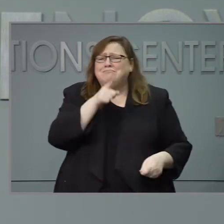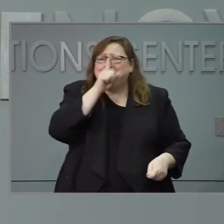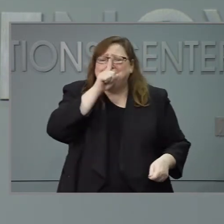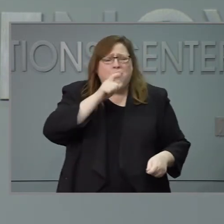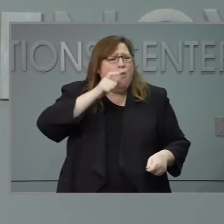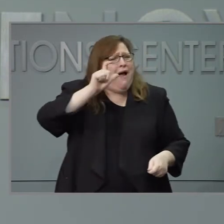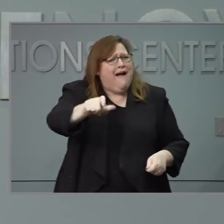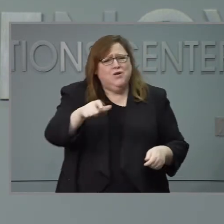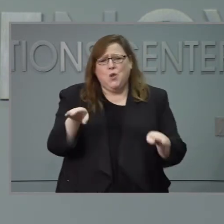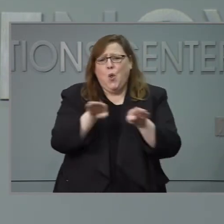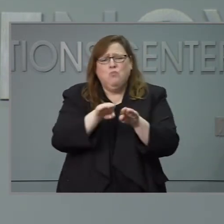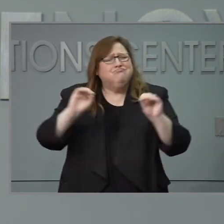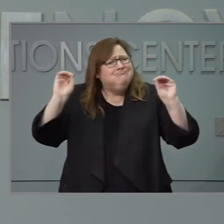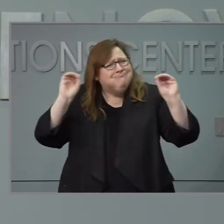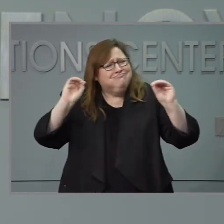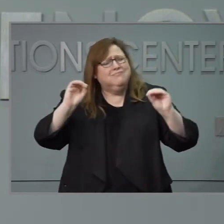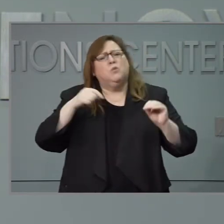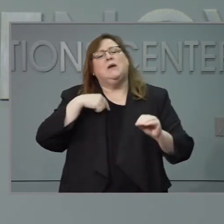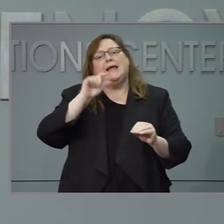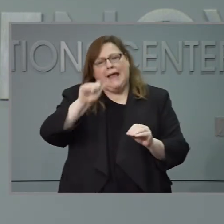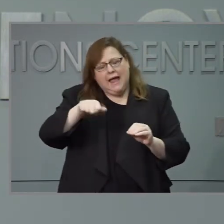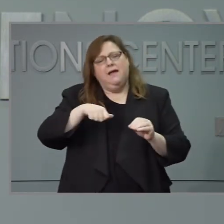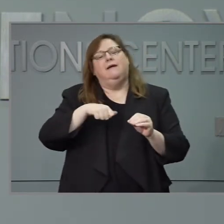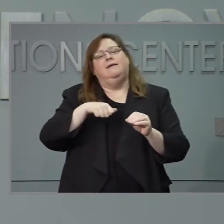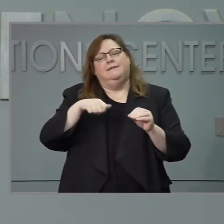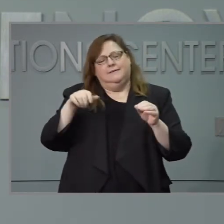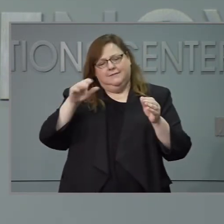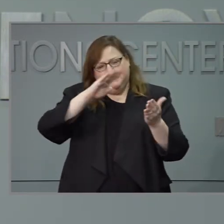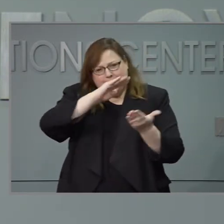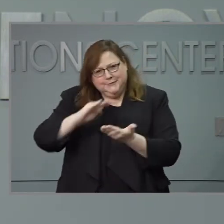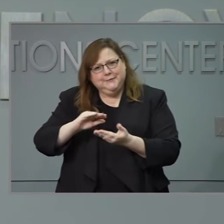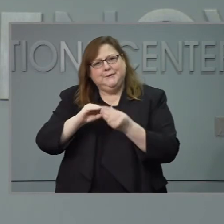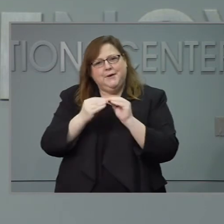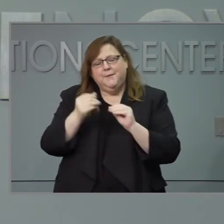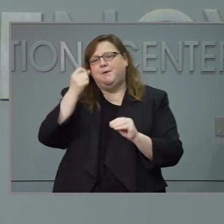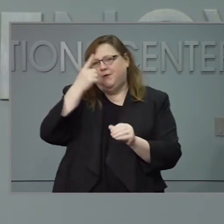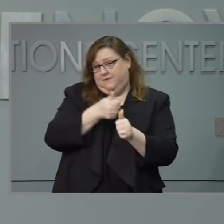NIÑOS SE PONGAN AL DÍA?